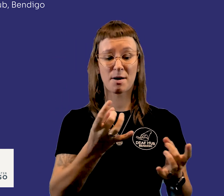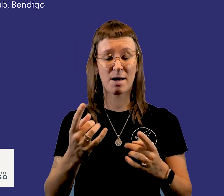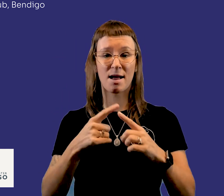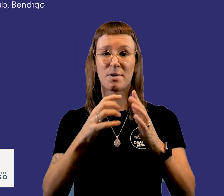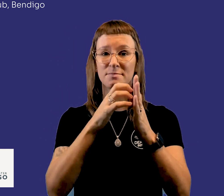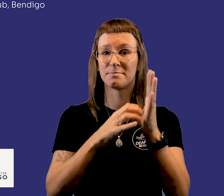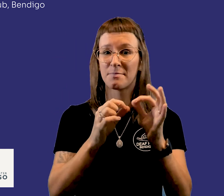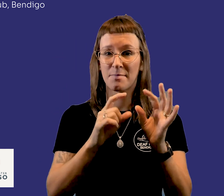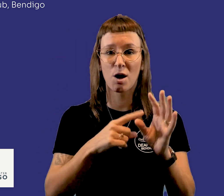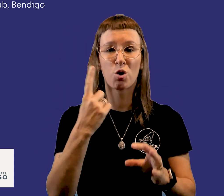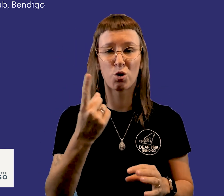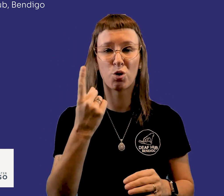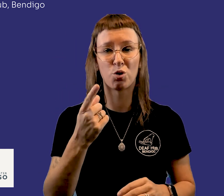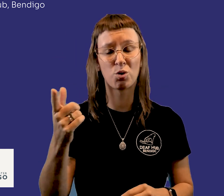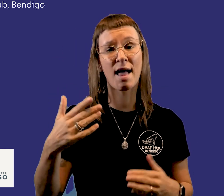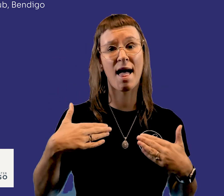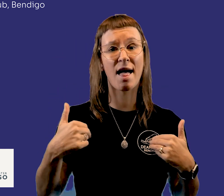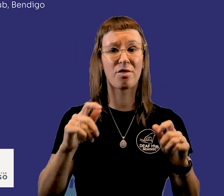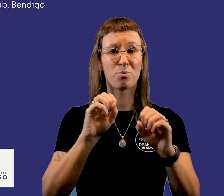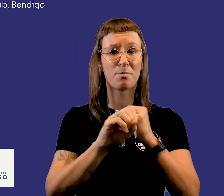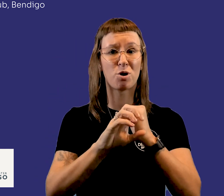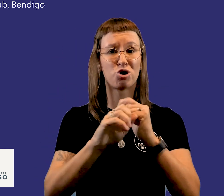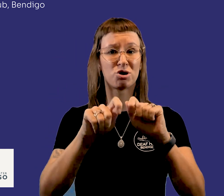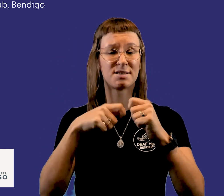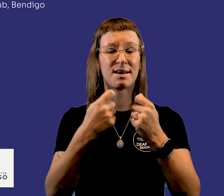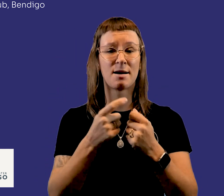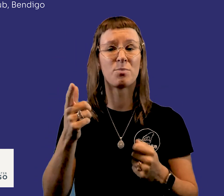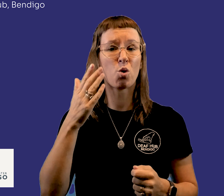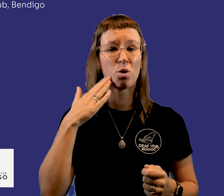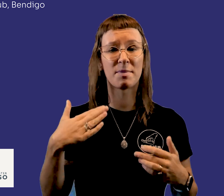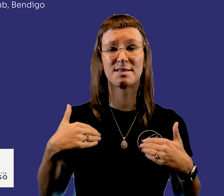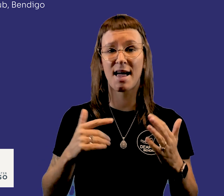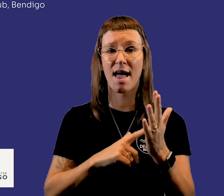Health Loddon Mallee and the Deaf Hub Bendigo, in partnership with the City of Greater Bendigo.